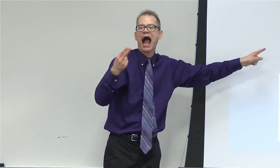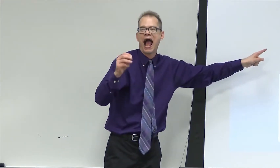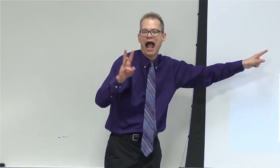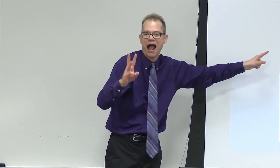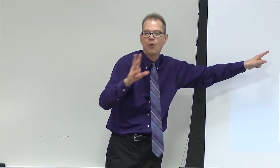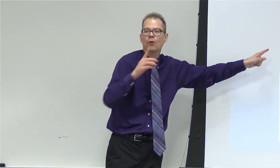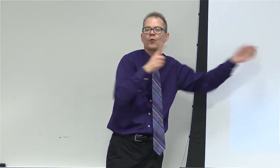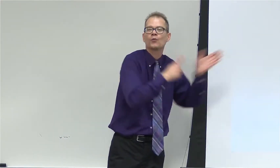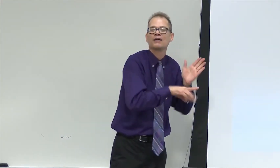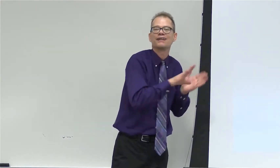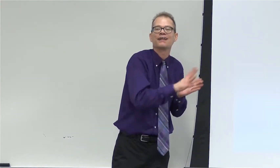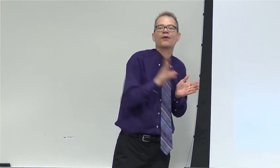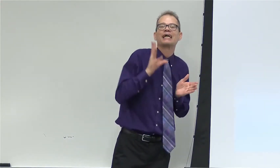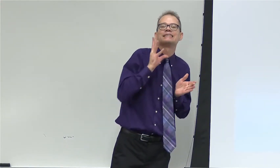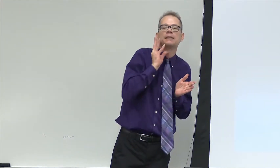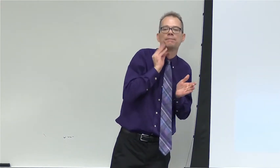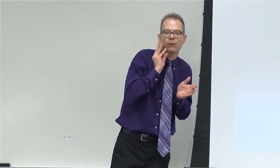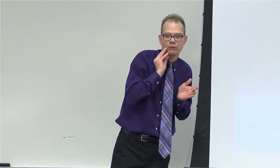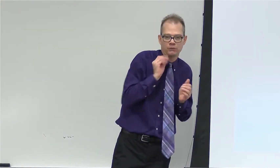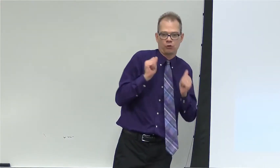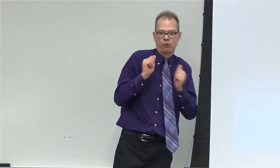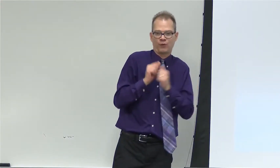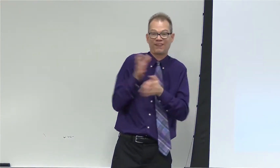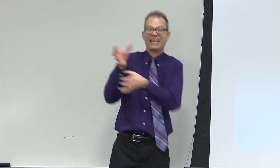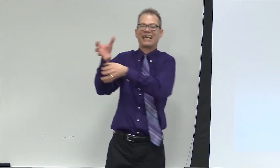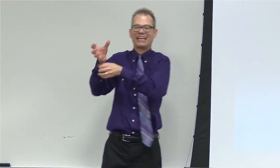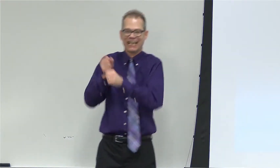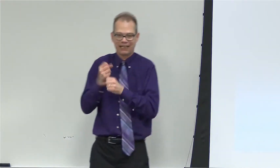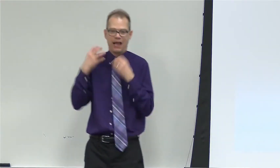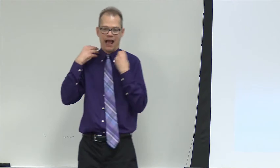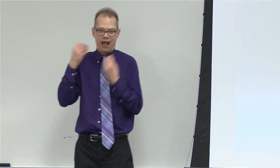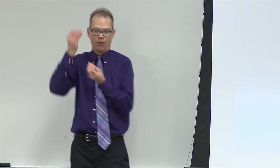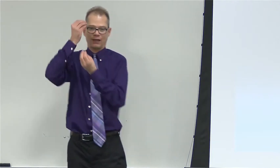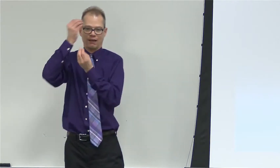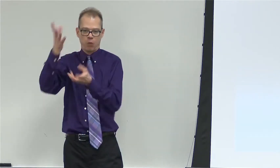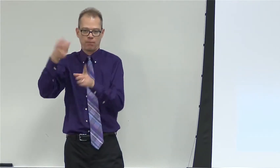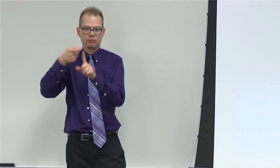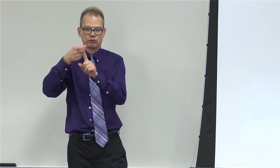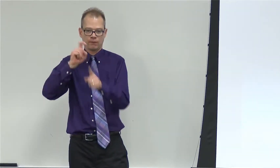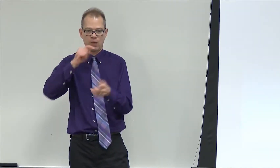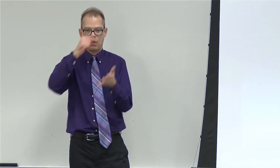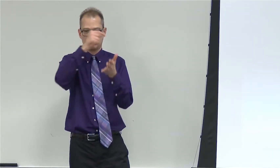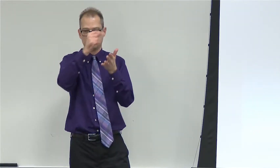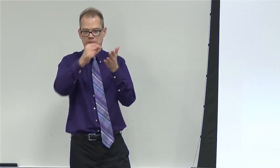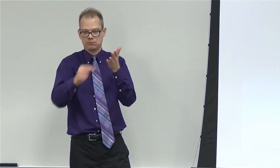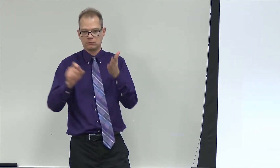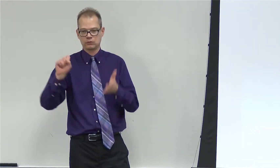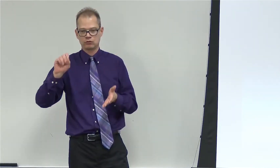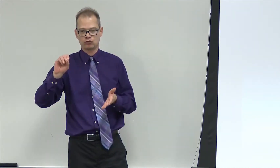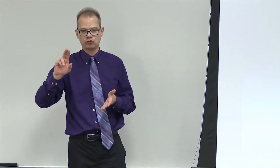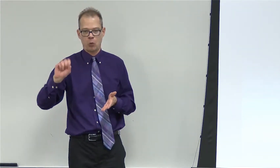and how do they experience getting that health-care information from any number of sources.